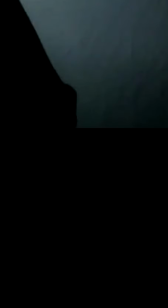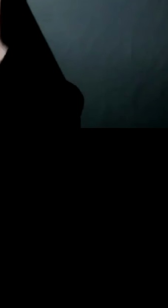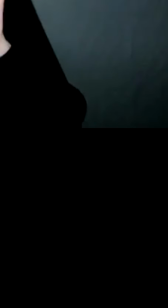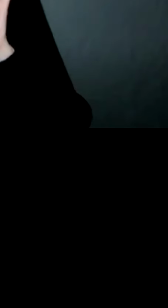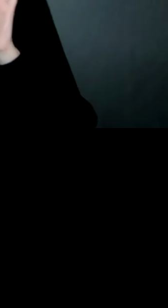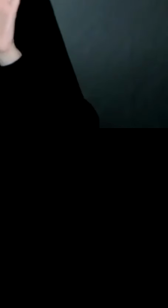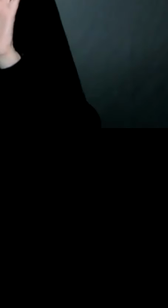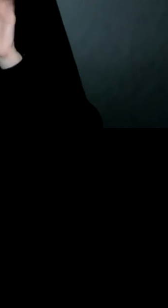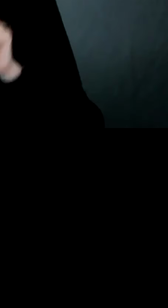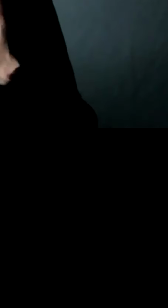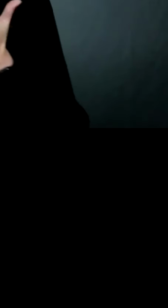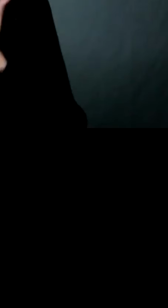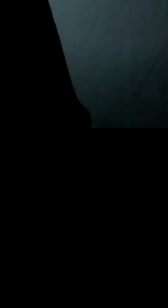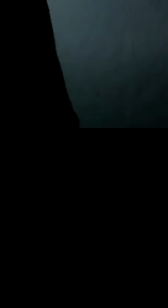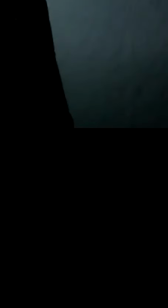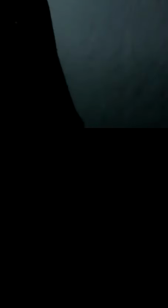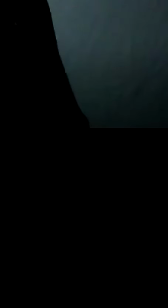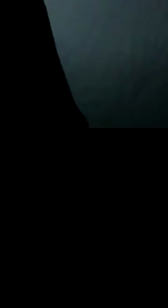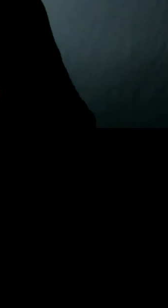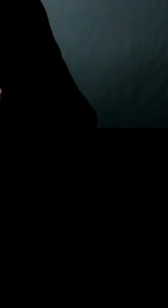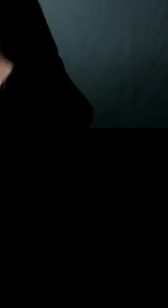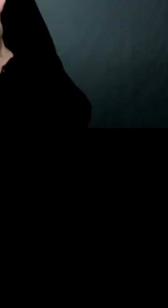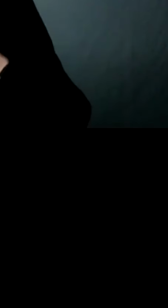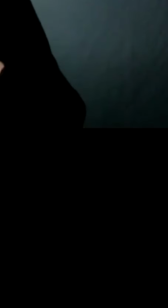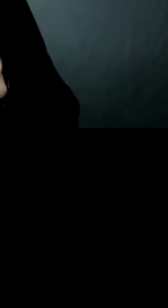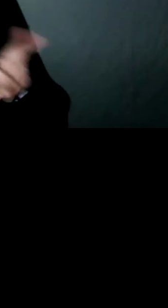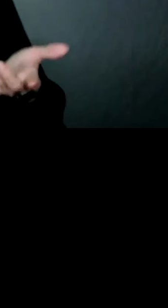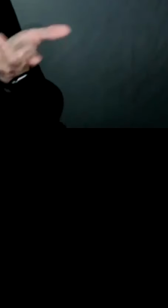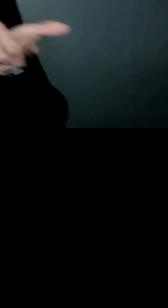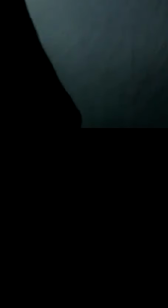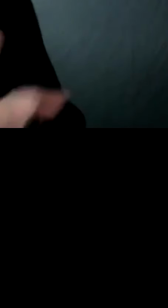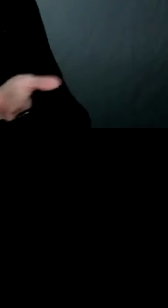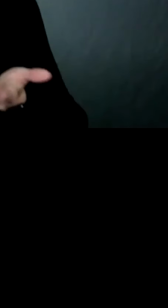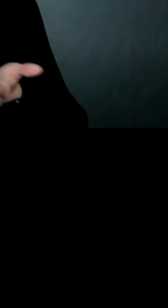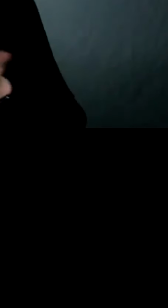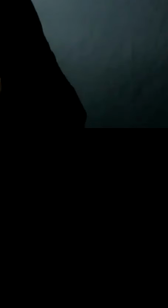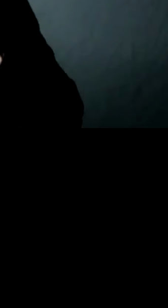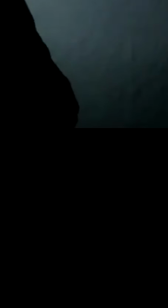Once you receive your first dose you with a two week period